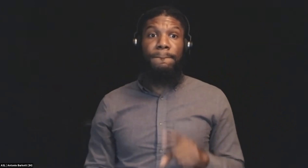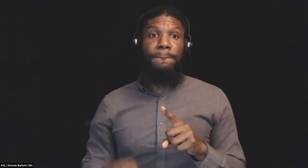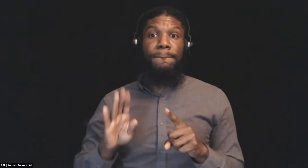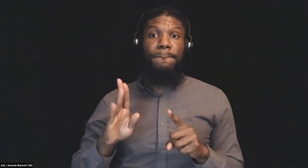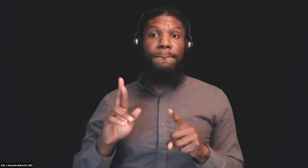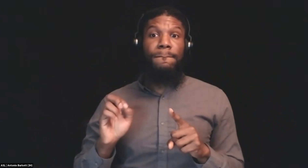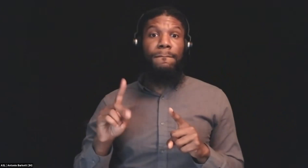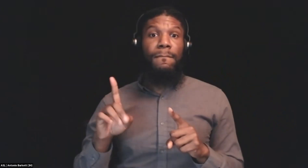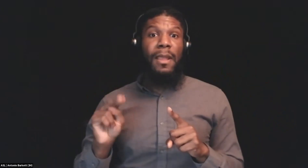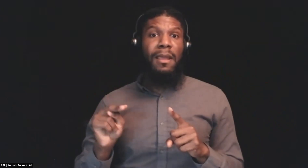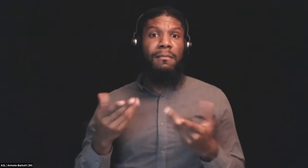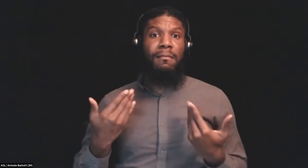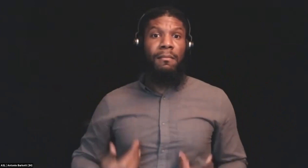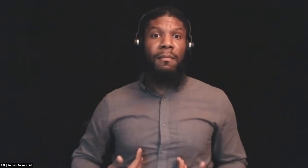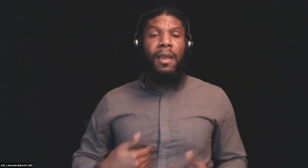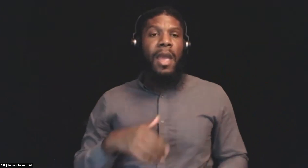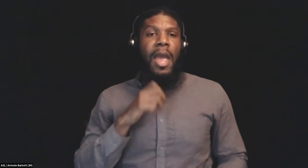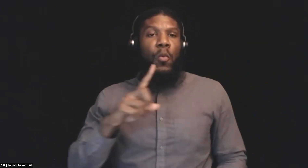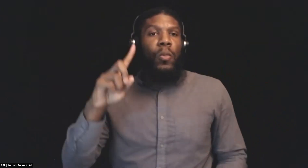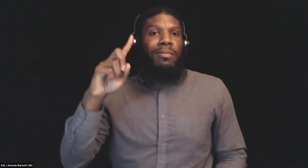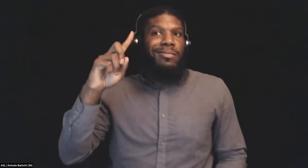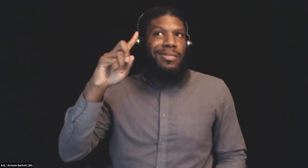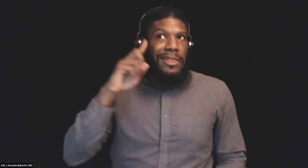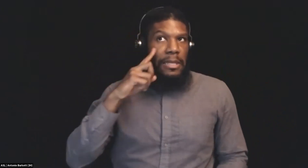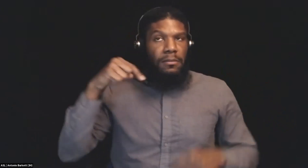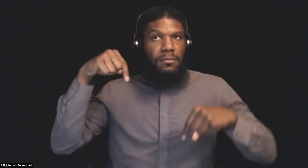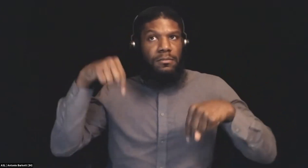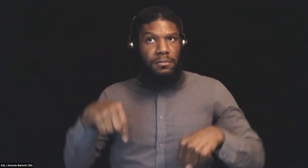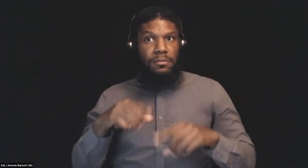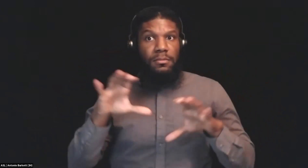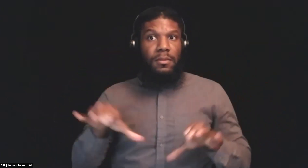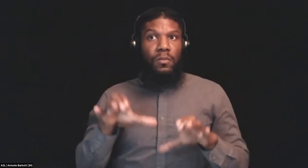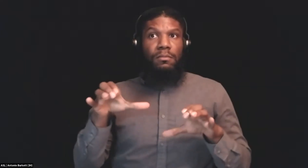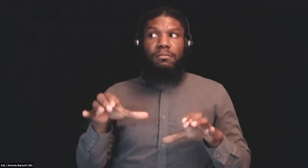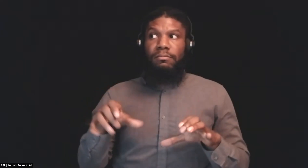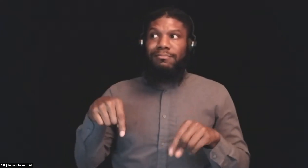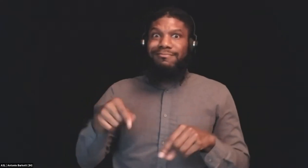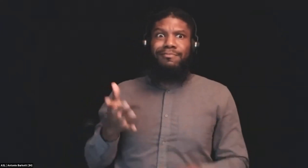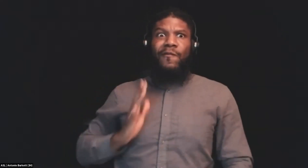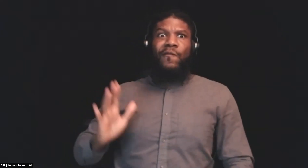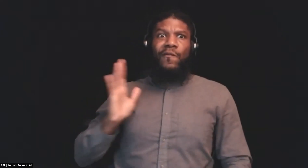So I don't think this is really something that we've done before. I'm Brandon Ward, by the way.